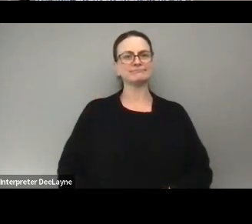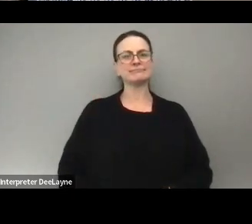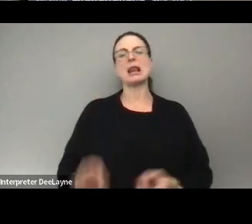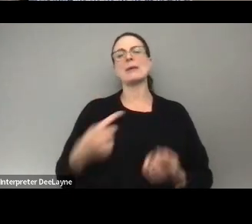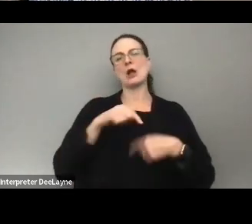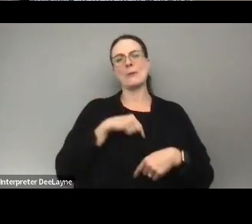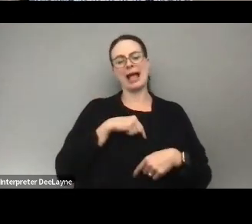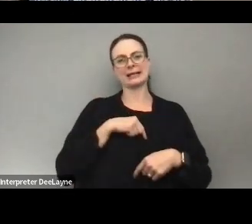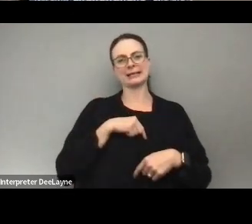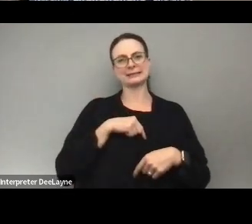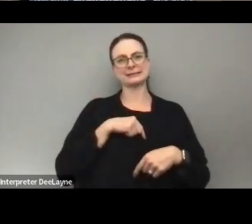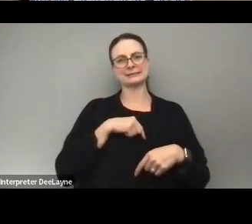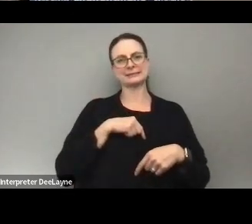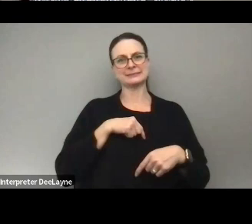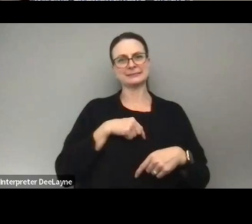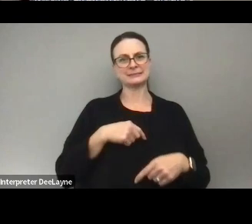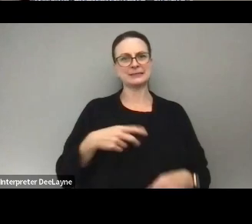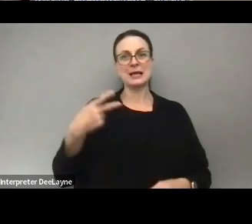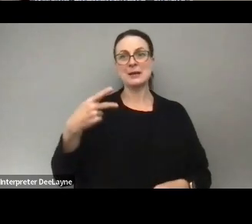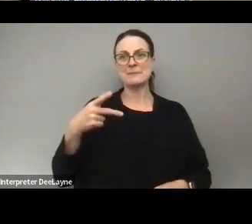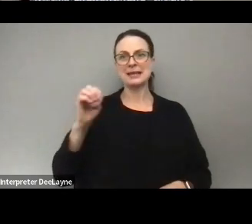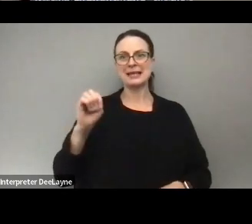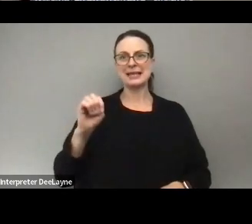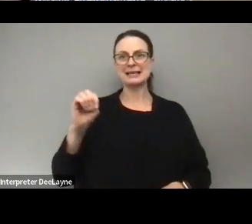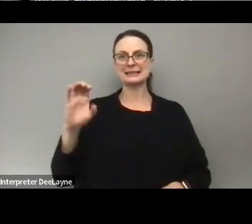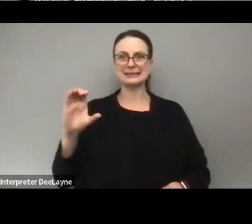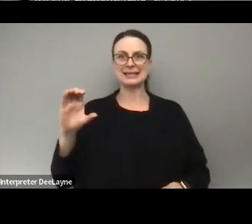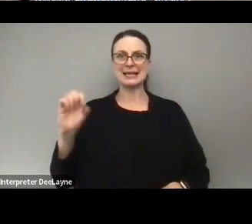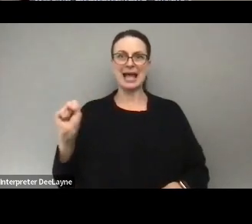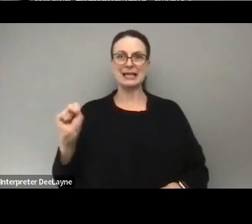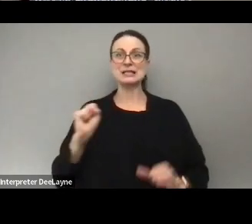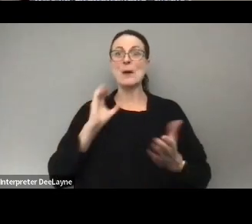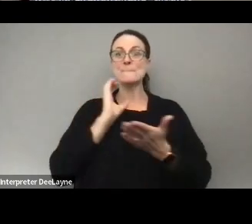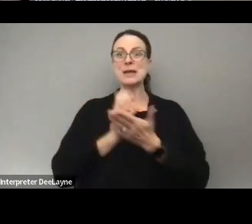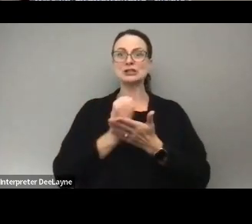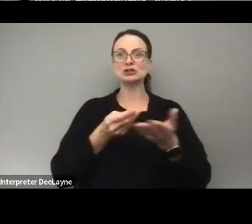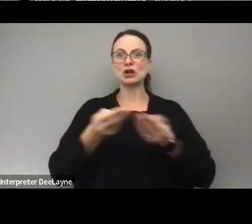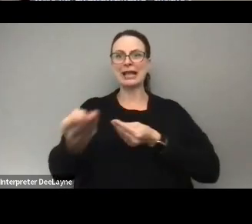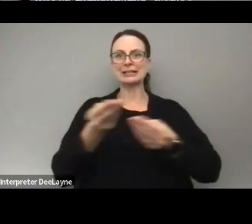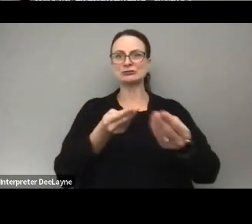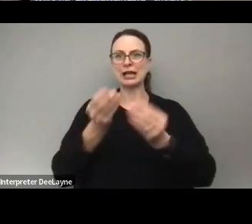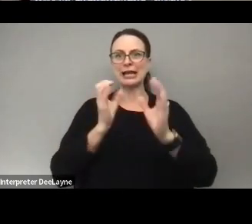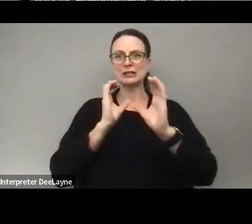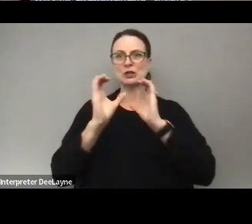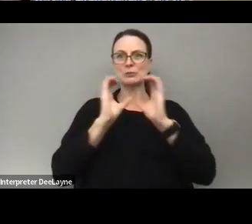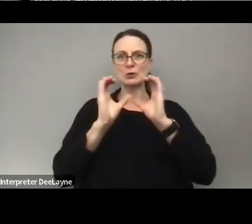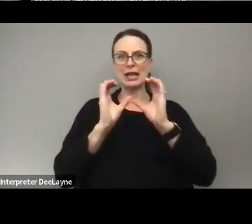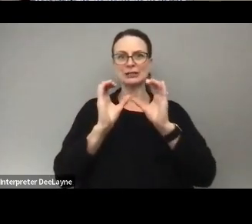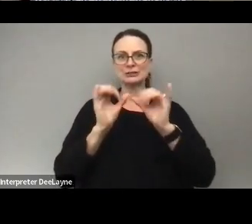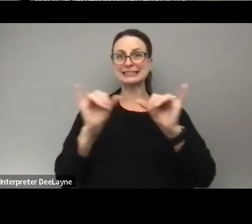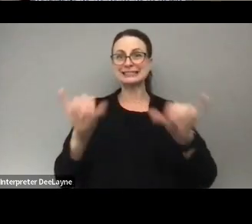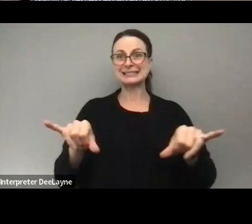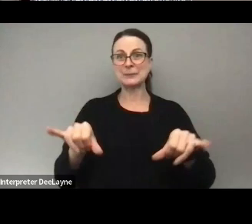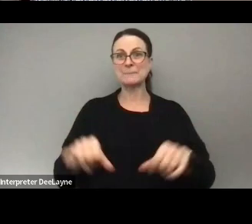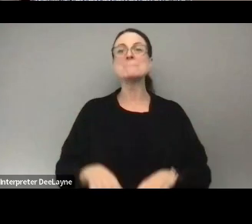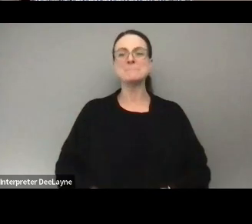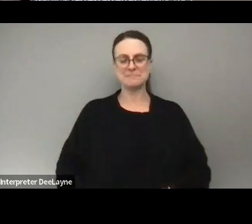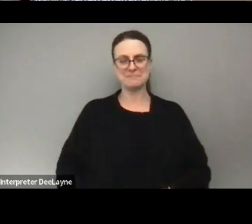PECS stands for picture exchange communication system. And students on the autism spectrum, often in order for them